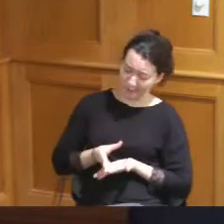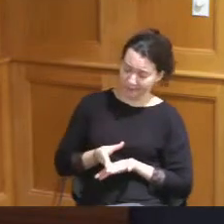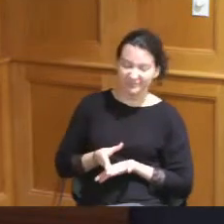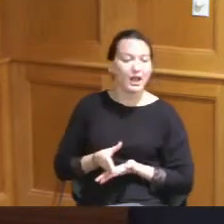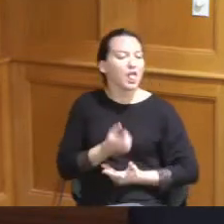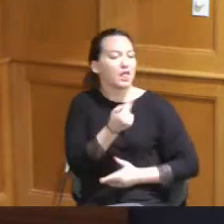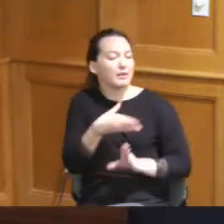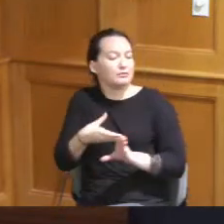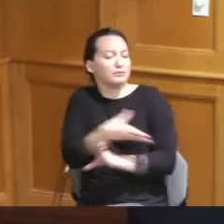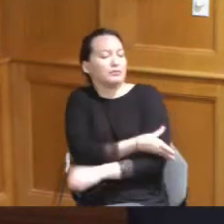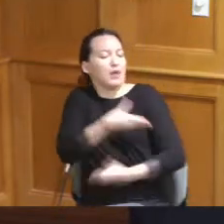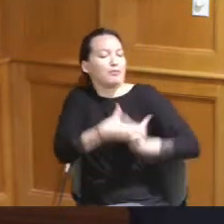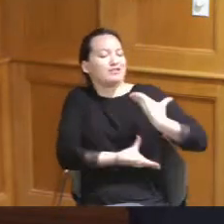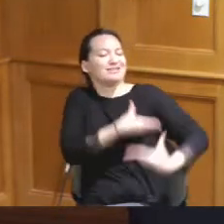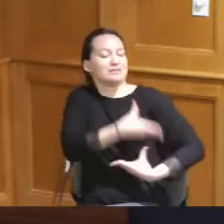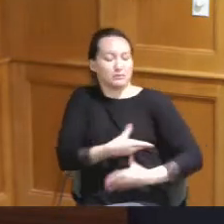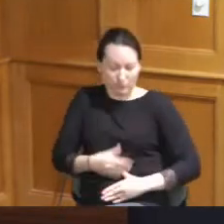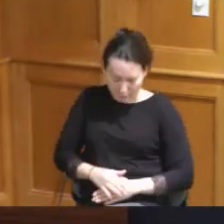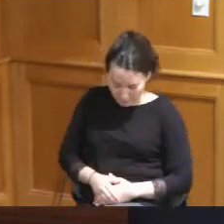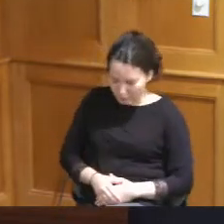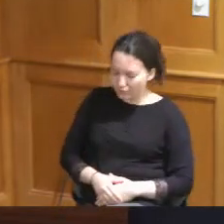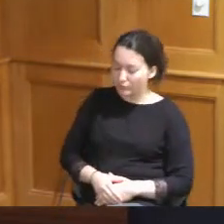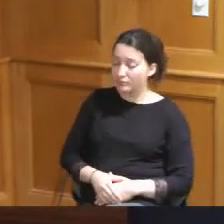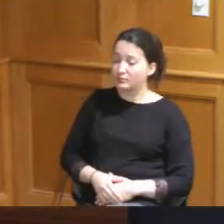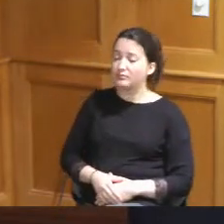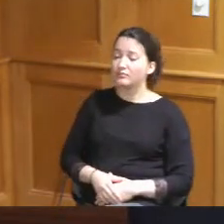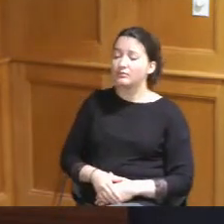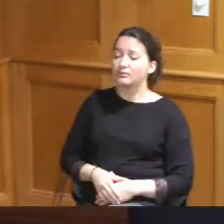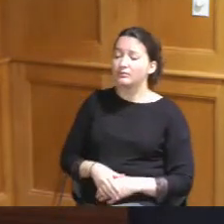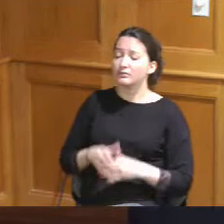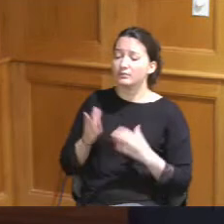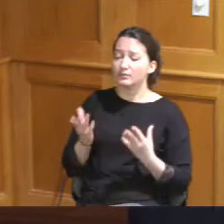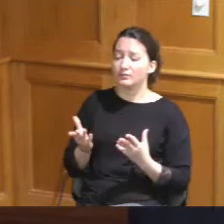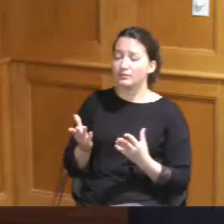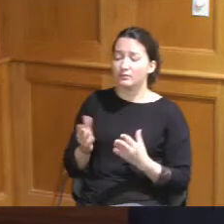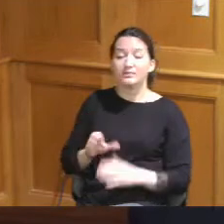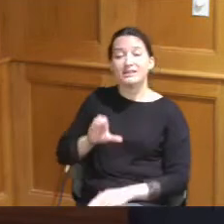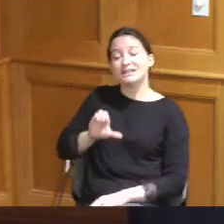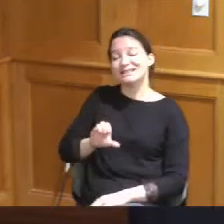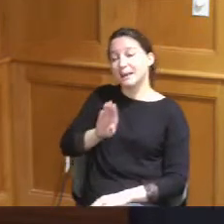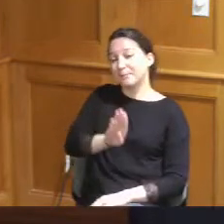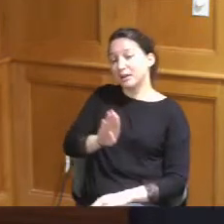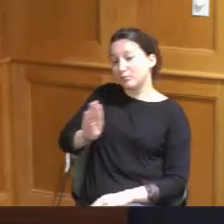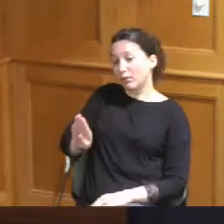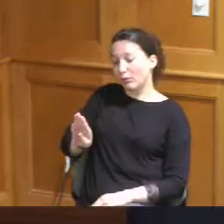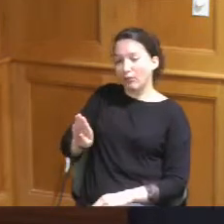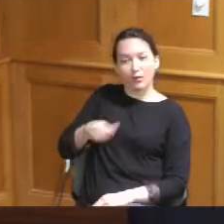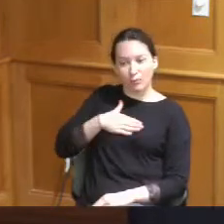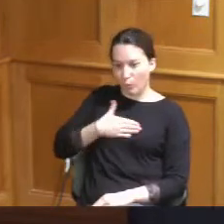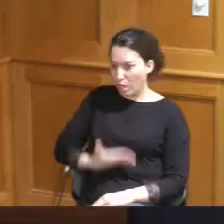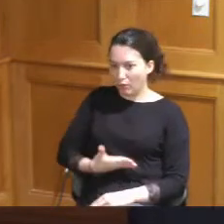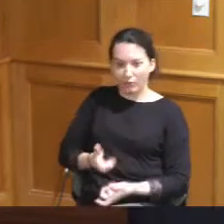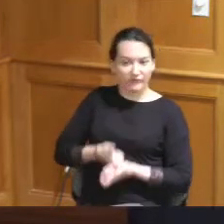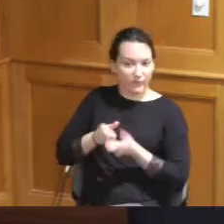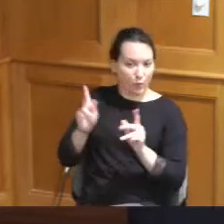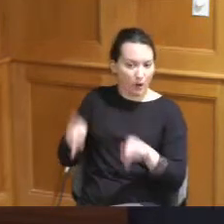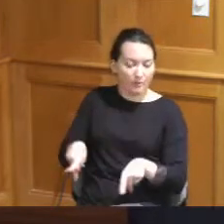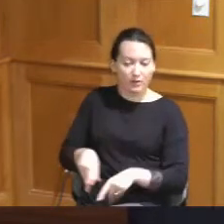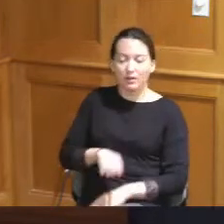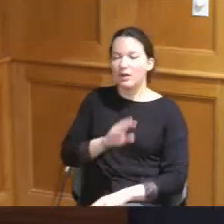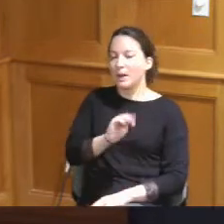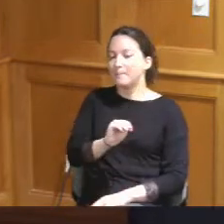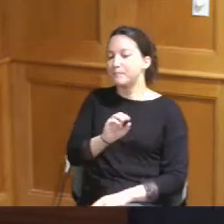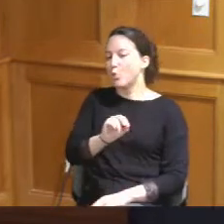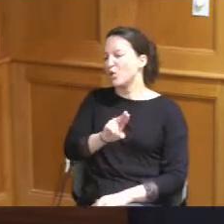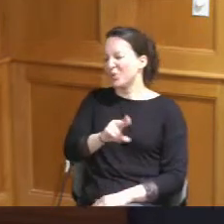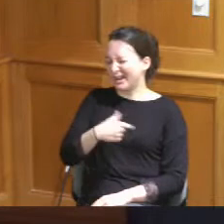process in terms of the the the CVB I'm happy to to follow up on the the moum I do recall that MOU